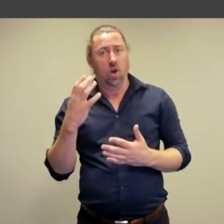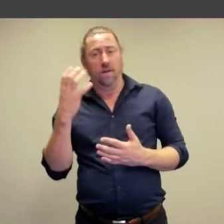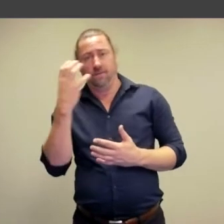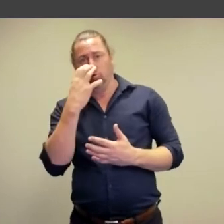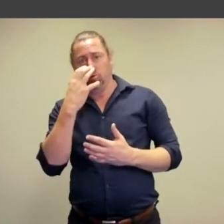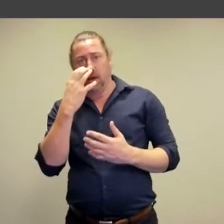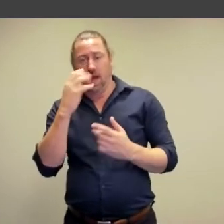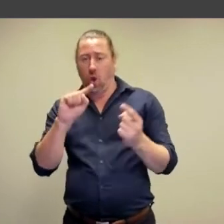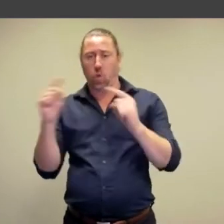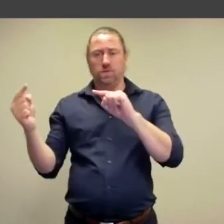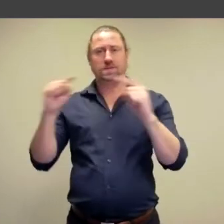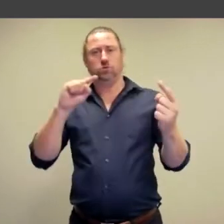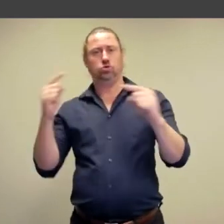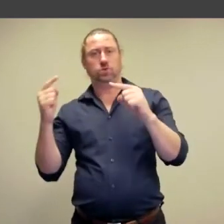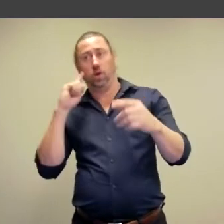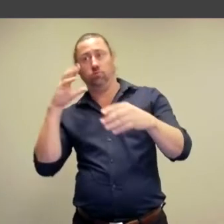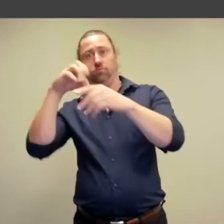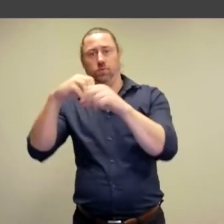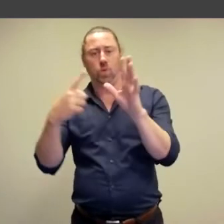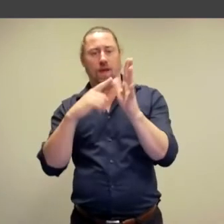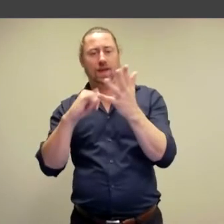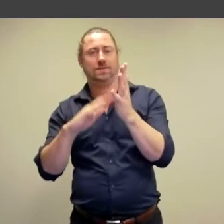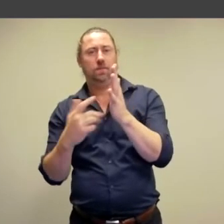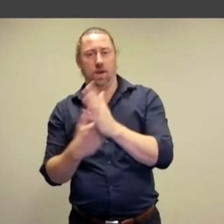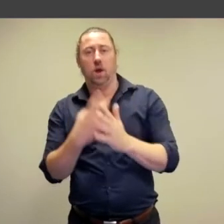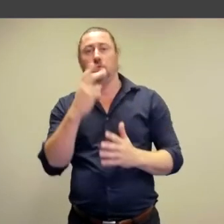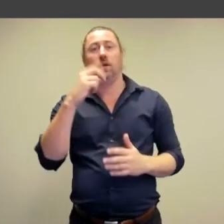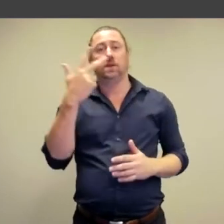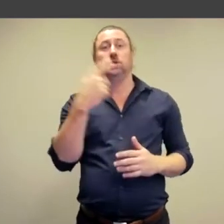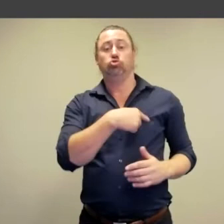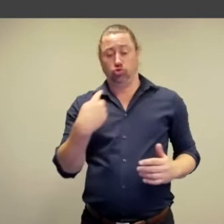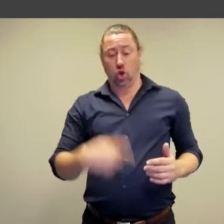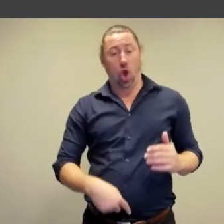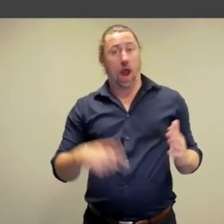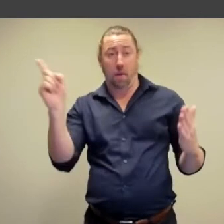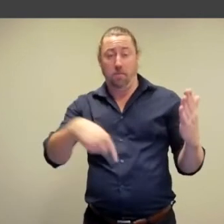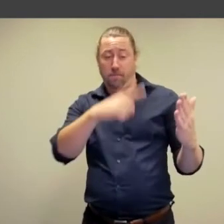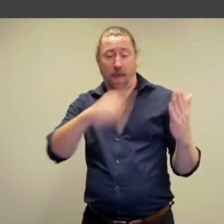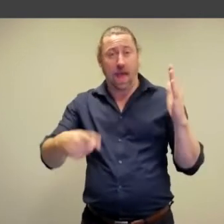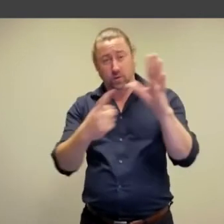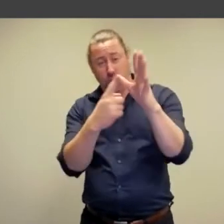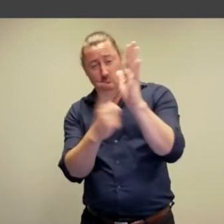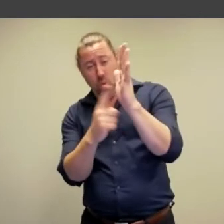of ASMR. In 2018,